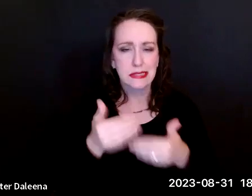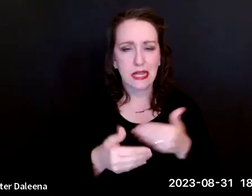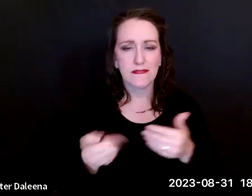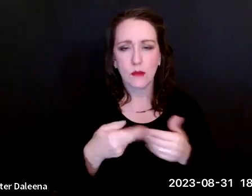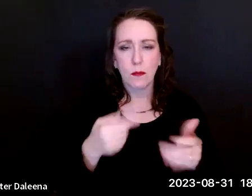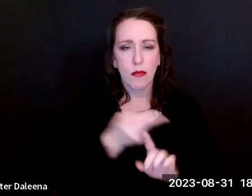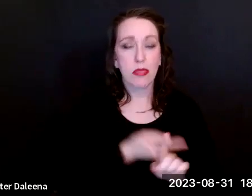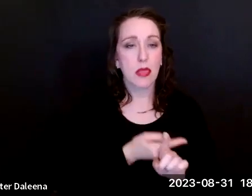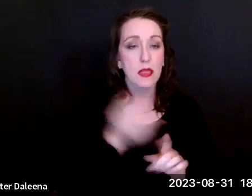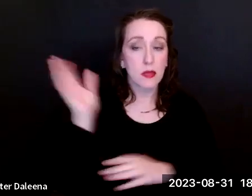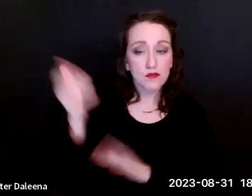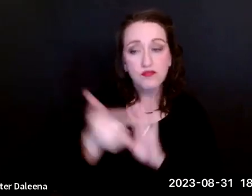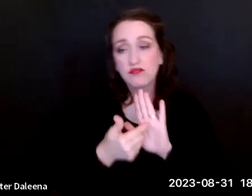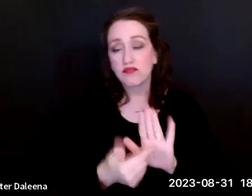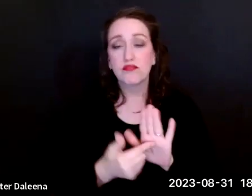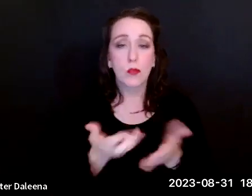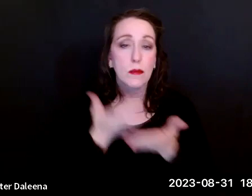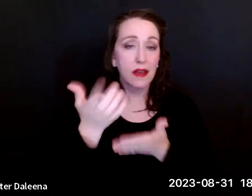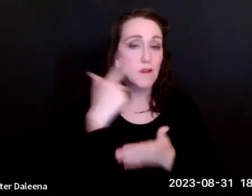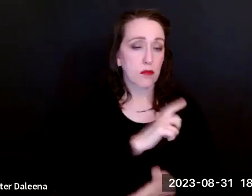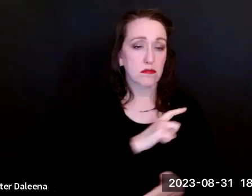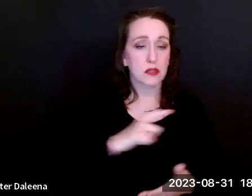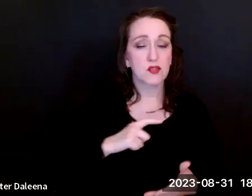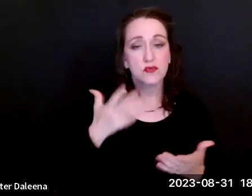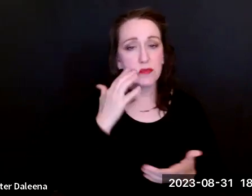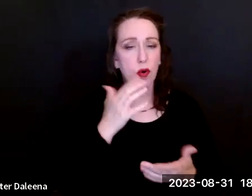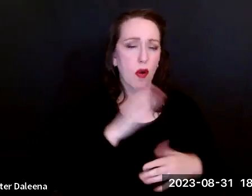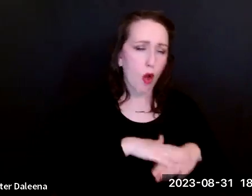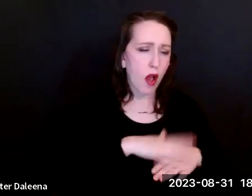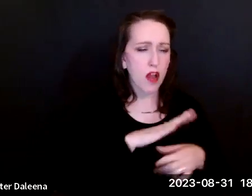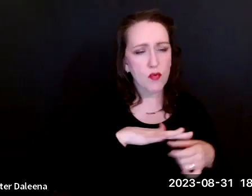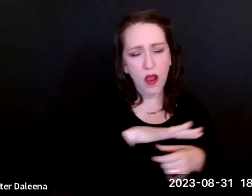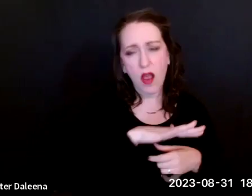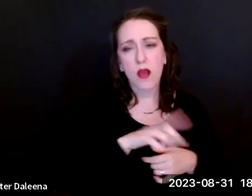then we will present our recommendations to the legislature on or around November 1st of this year